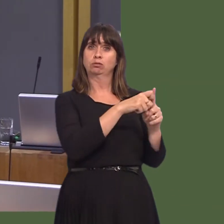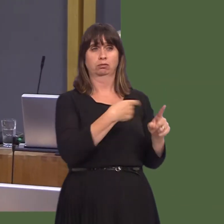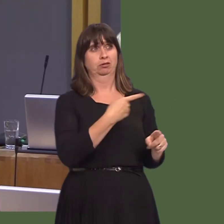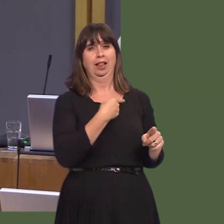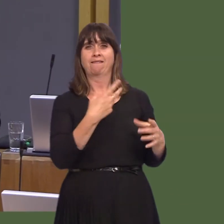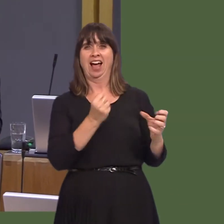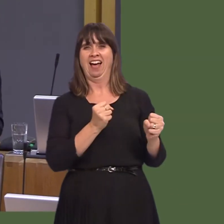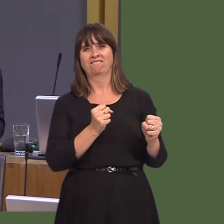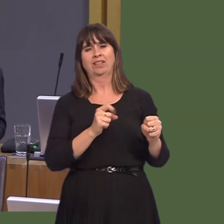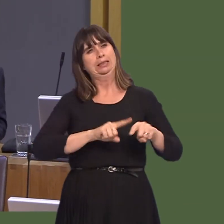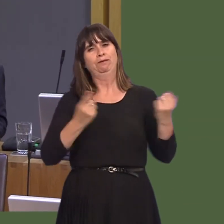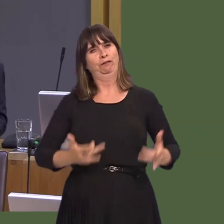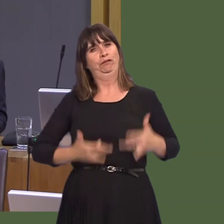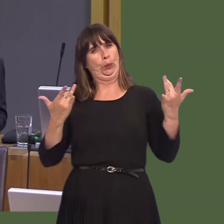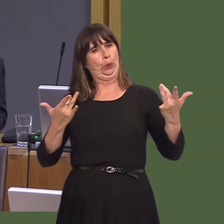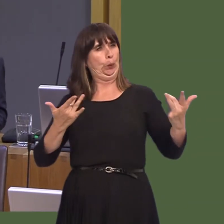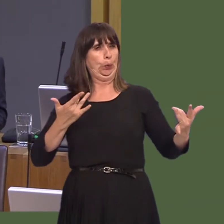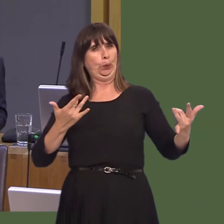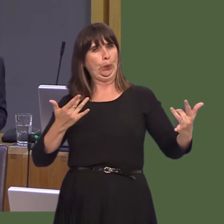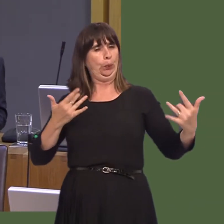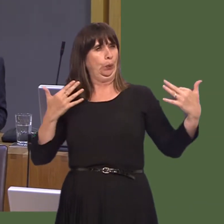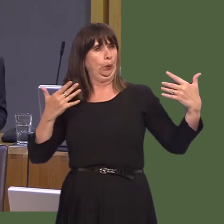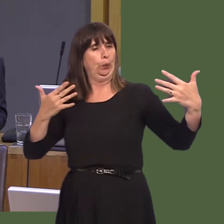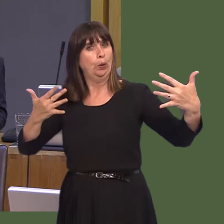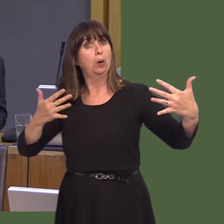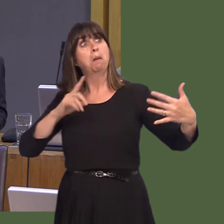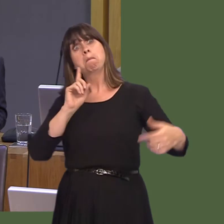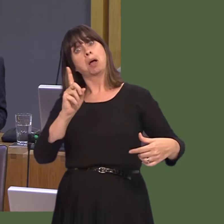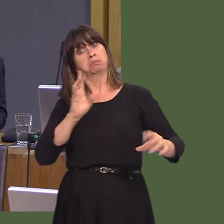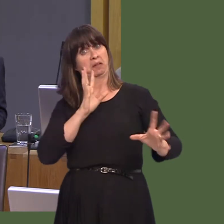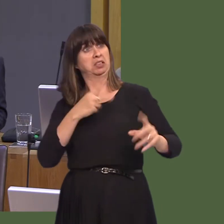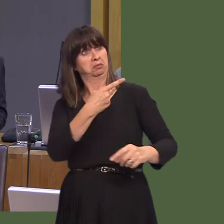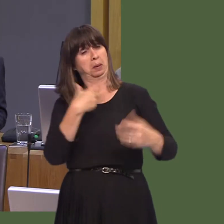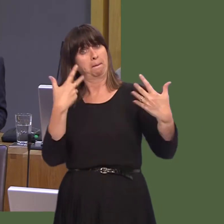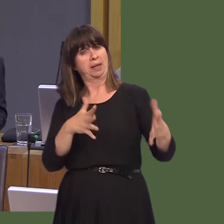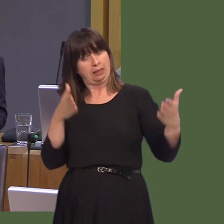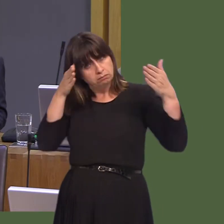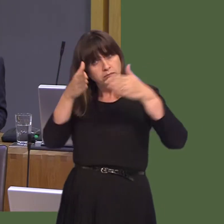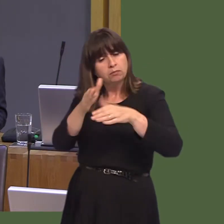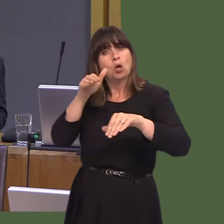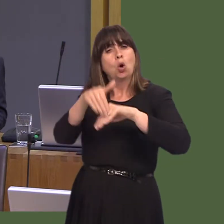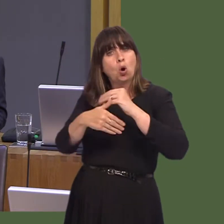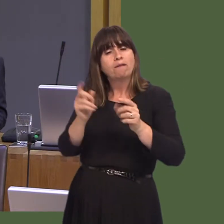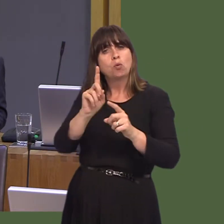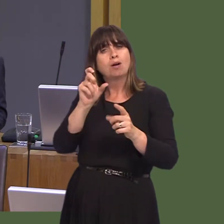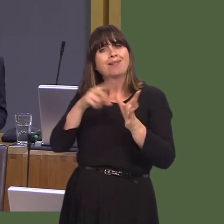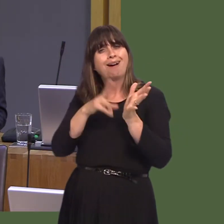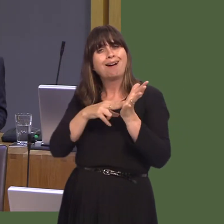many political issues, we have worked closely together on the question of medicinal cannabis with the MS Society.